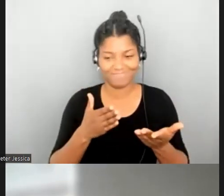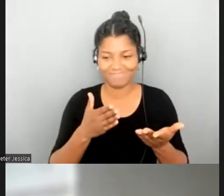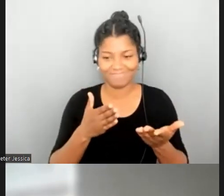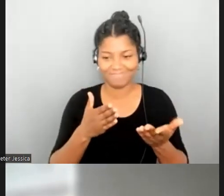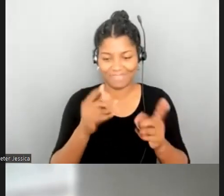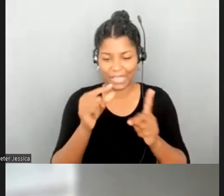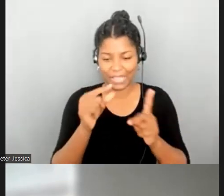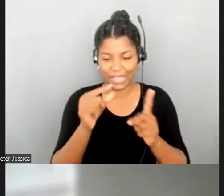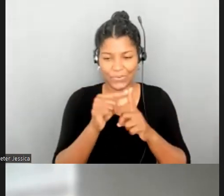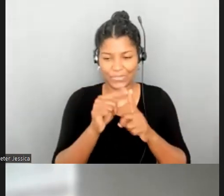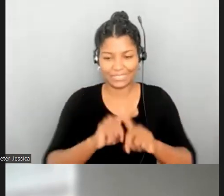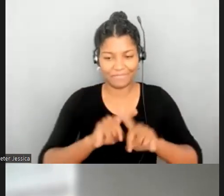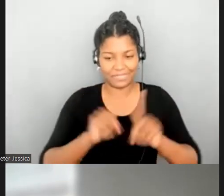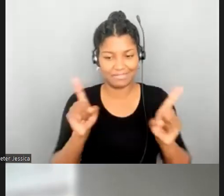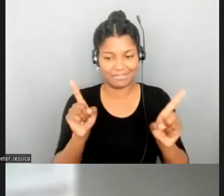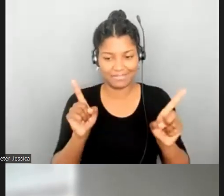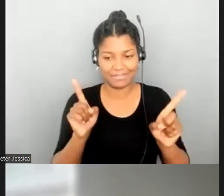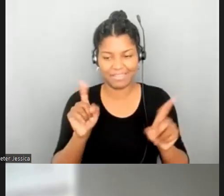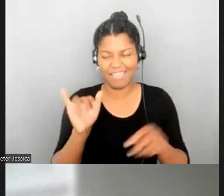It is very intense.